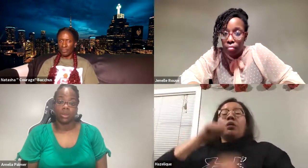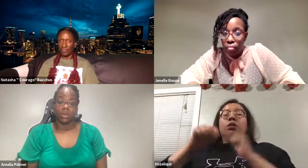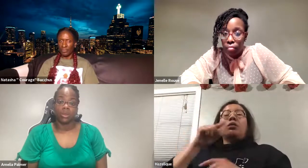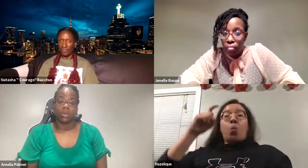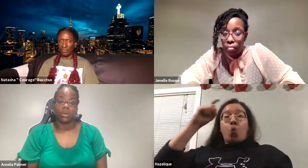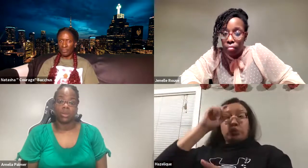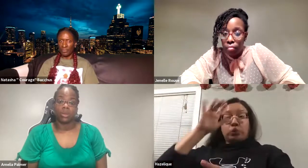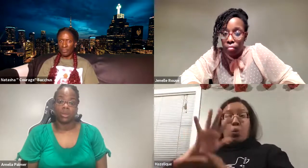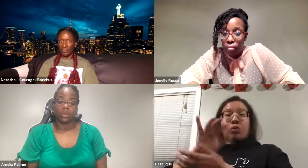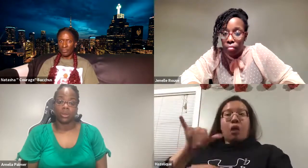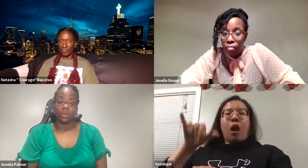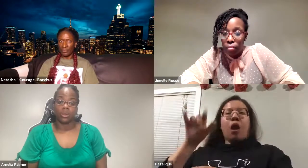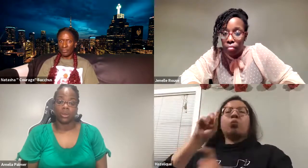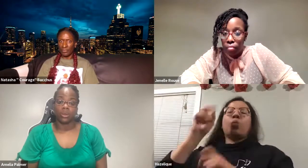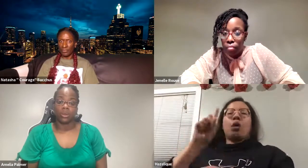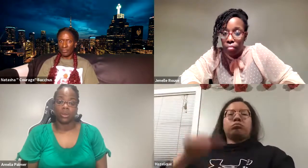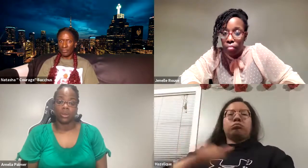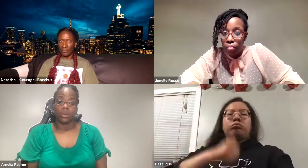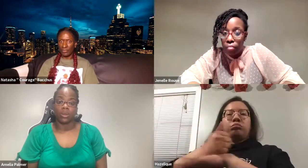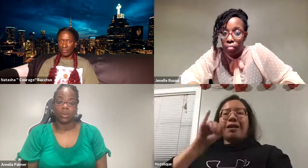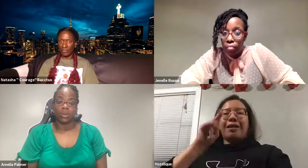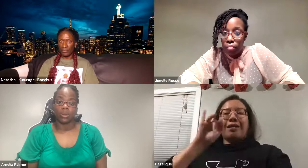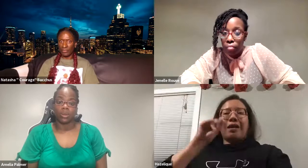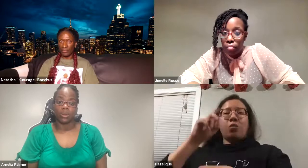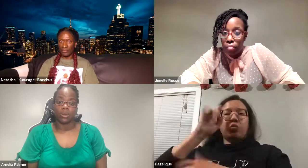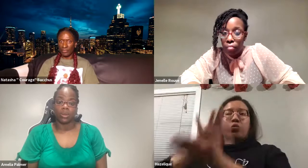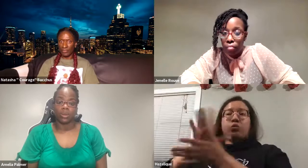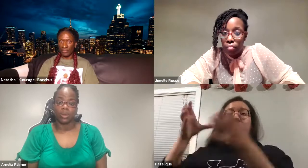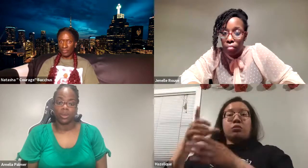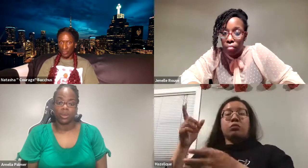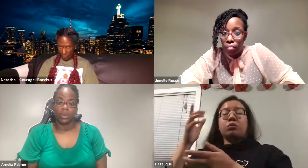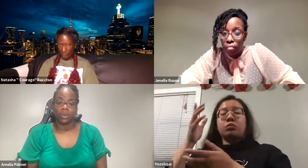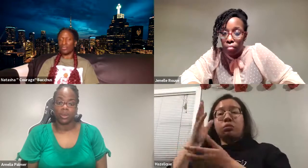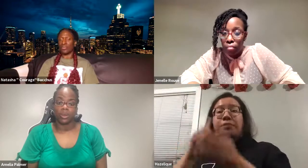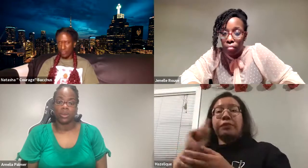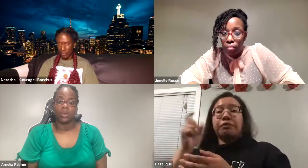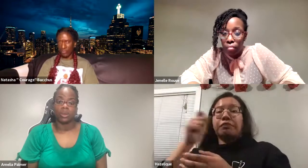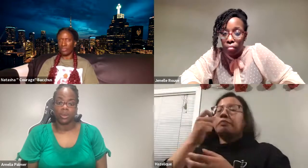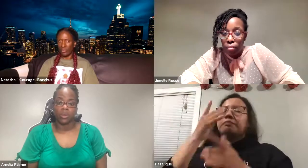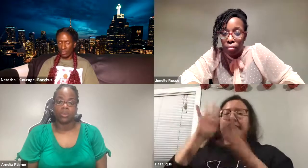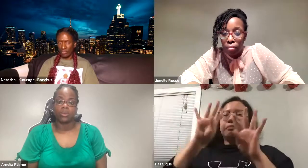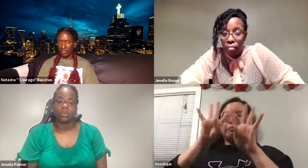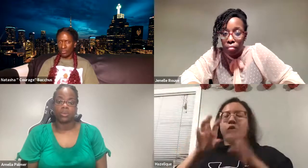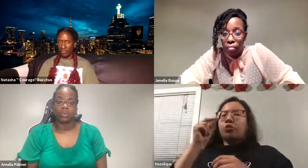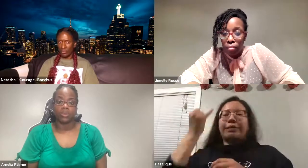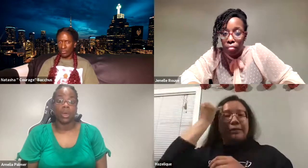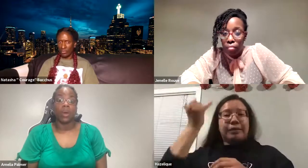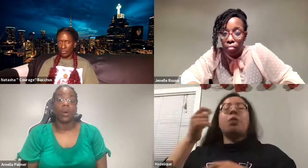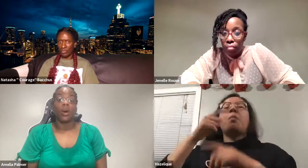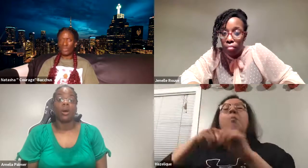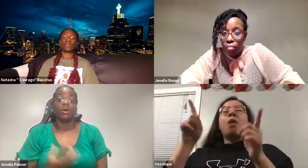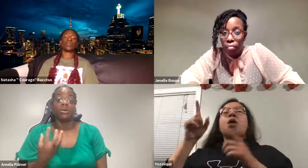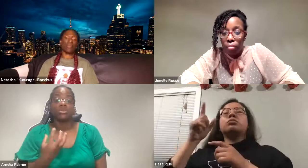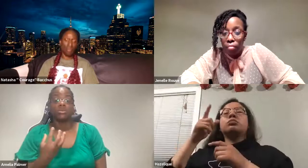to residential school. so residential school you know depends um where they were established and so